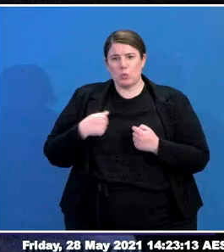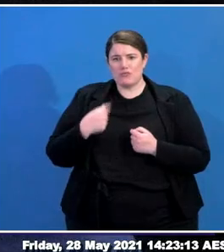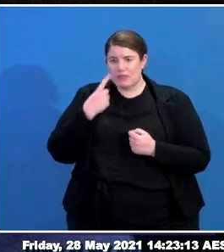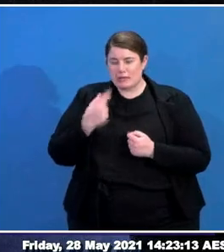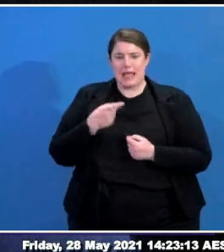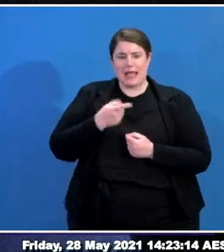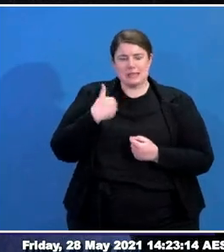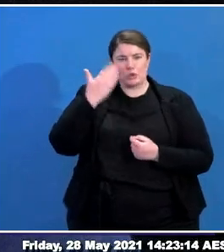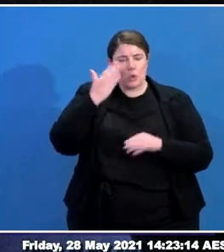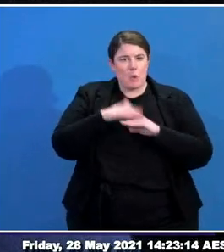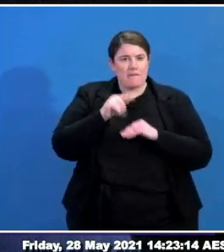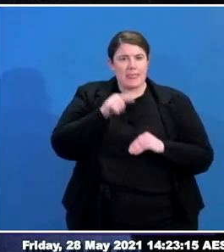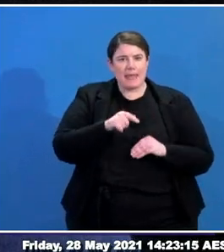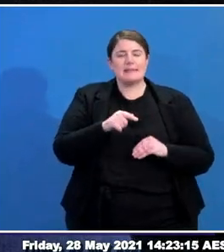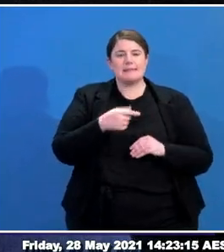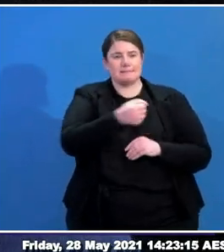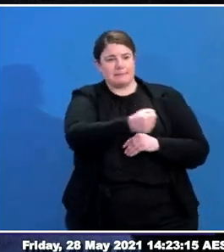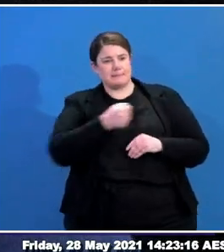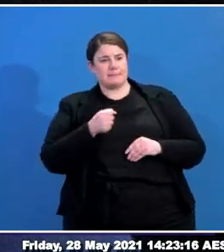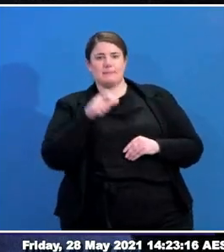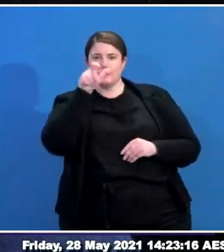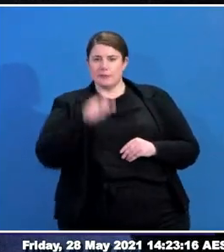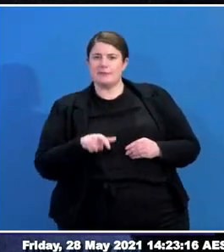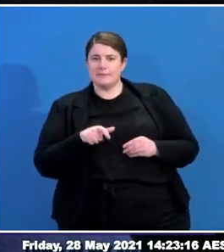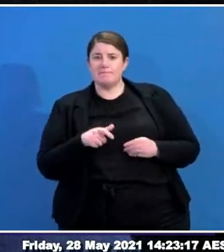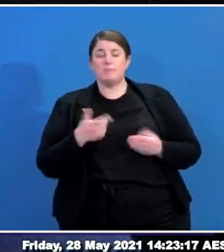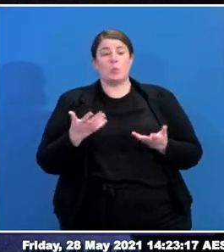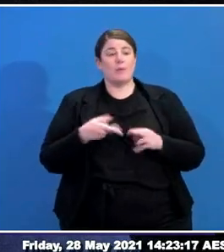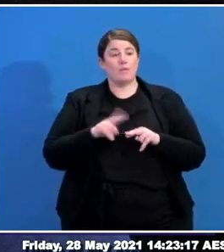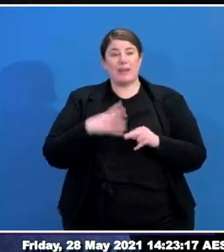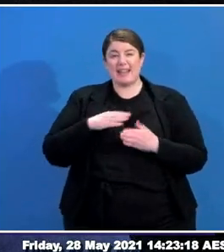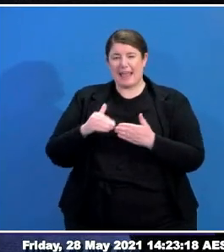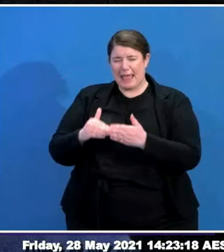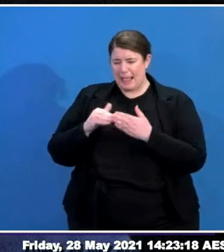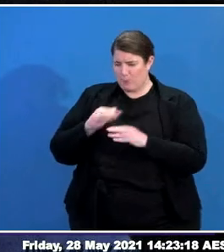For instance, if we require particular assistance around something that